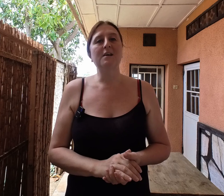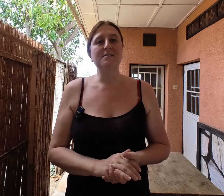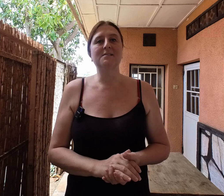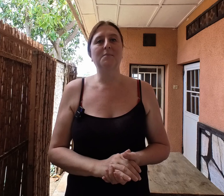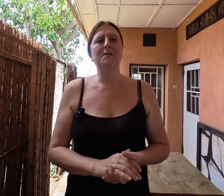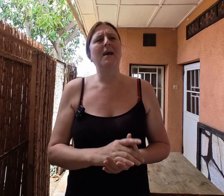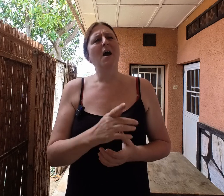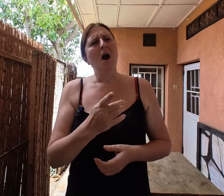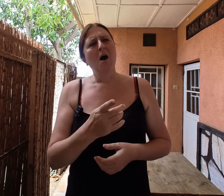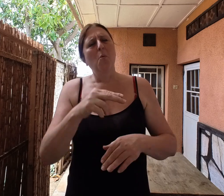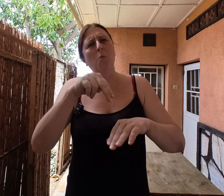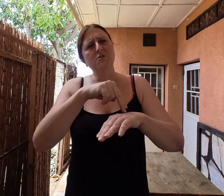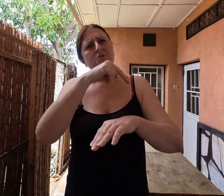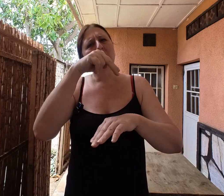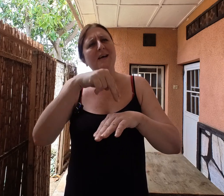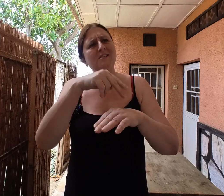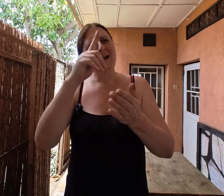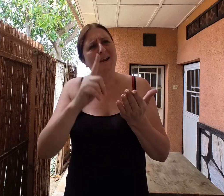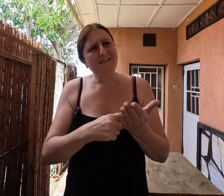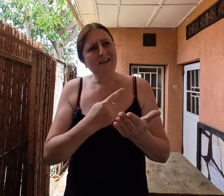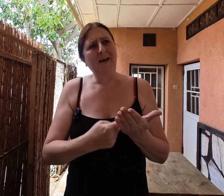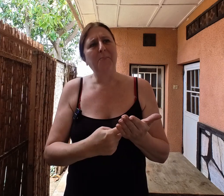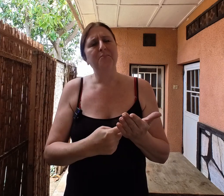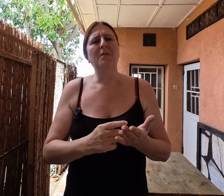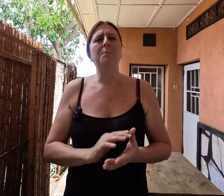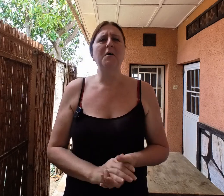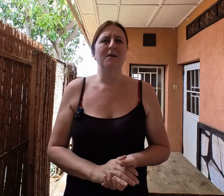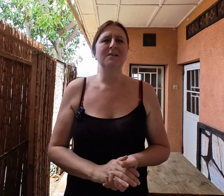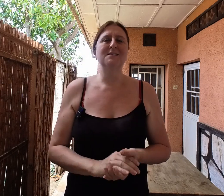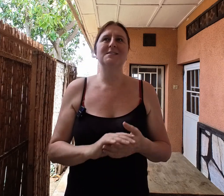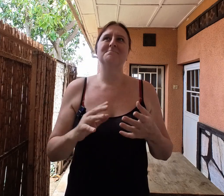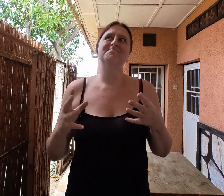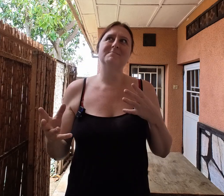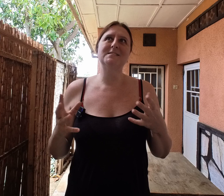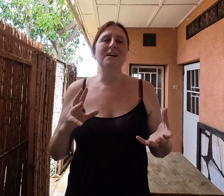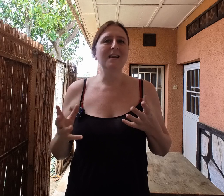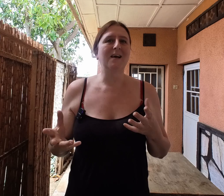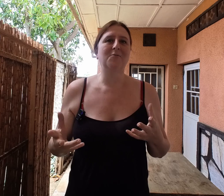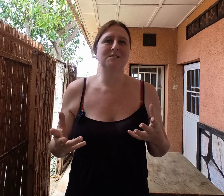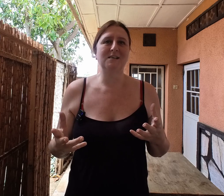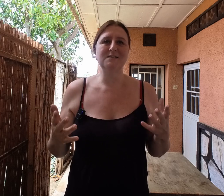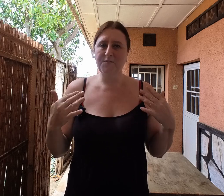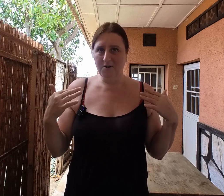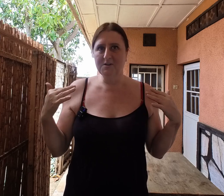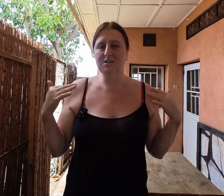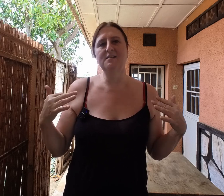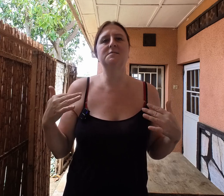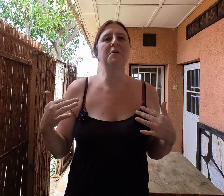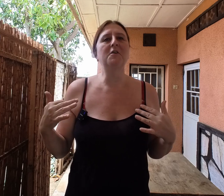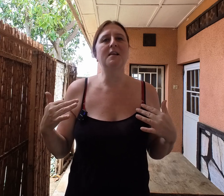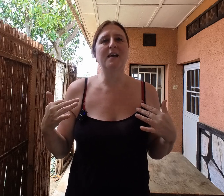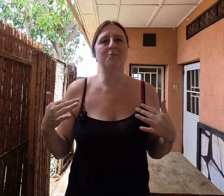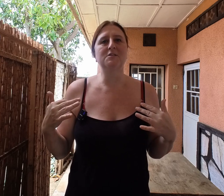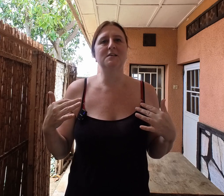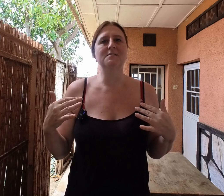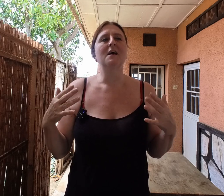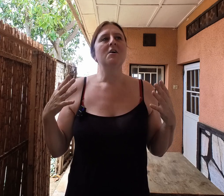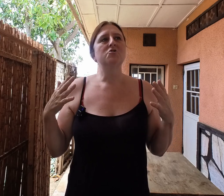could ask somebody, 'what's your nationality?' but sign languages, very much like spoken languages,